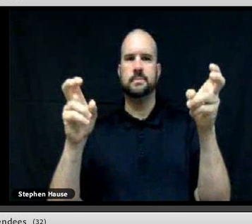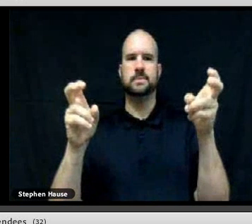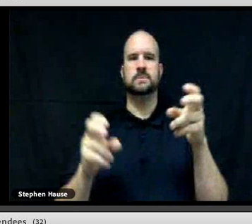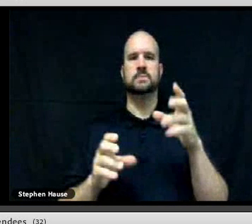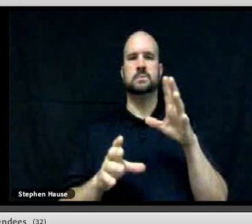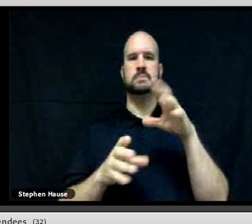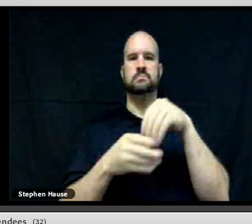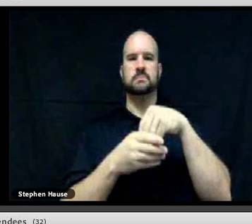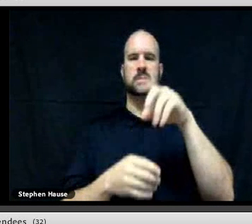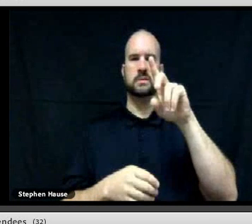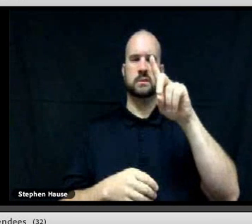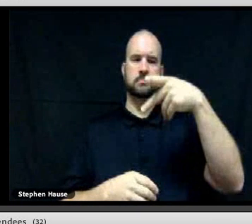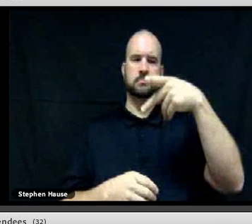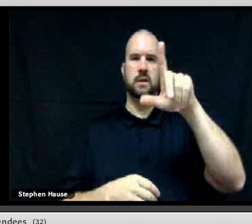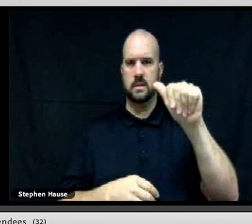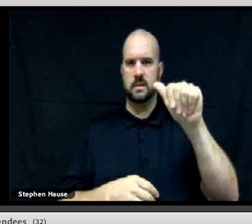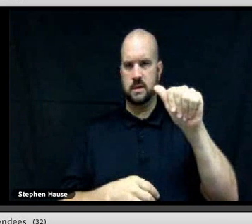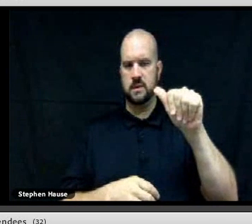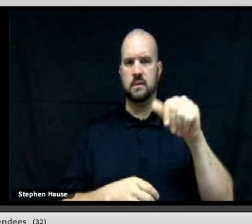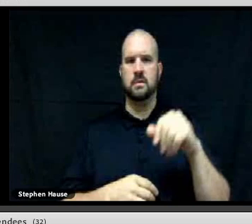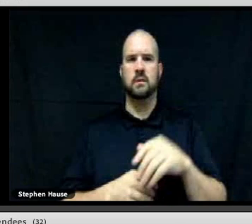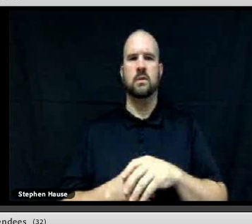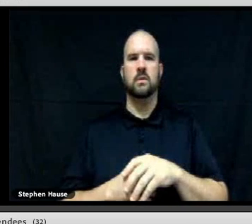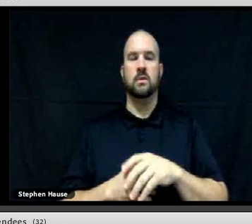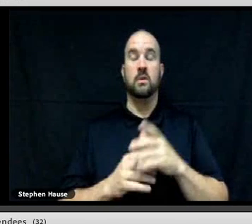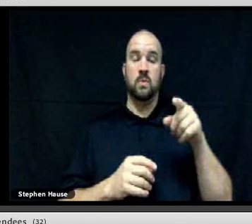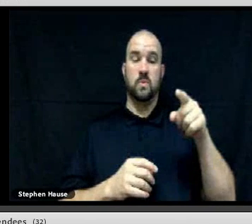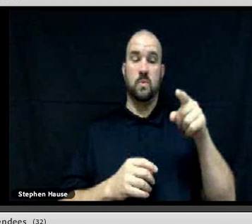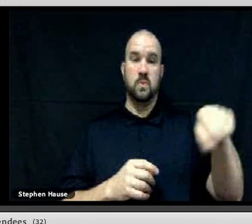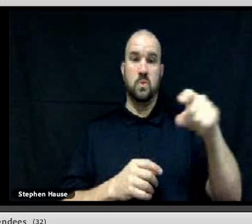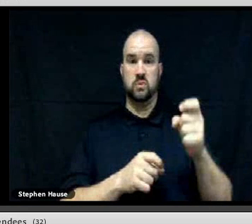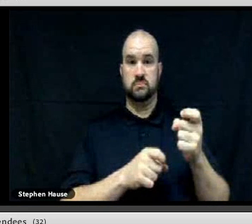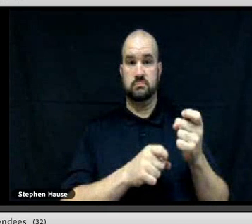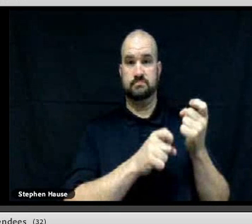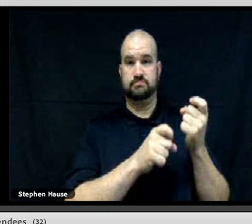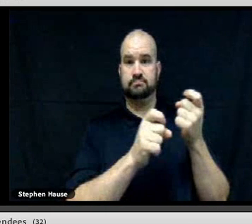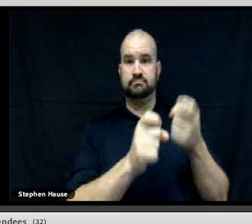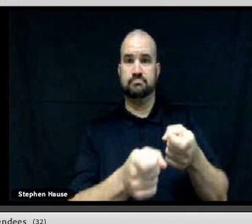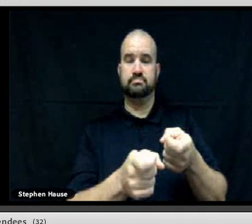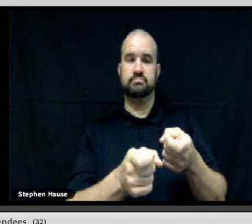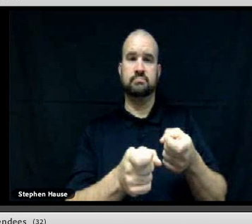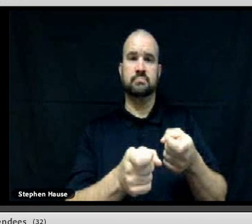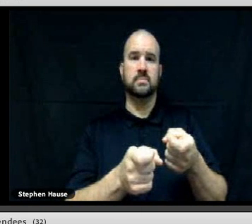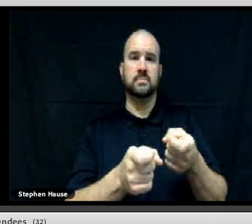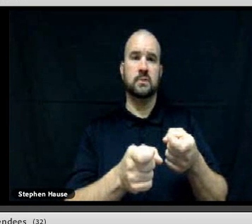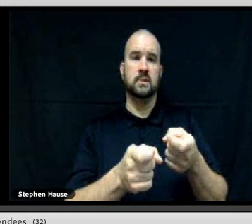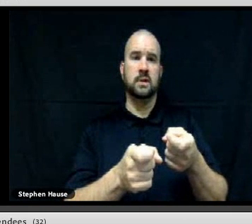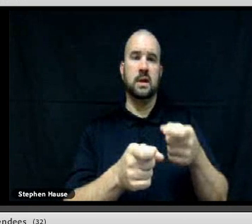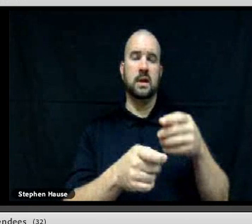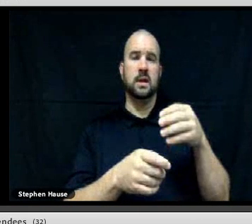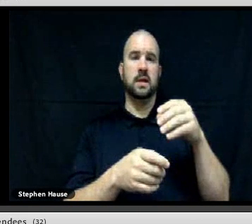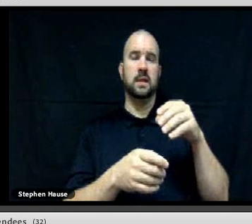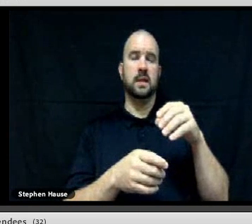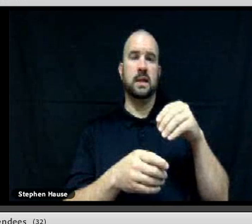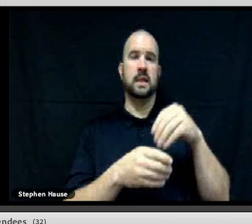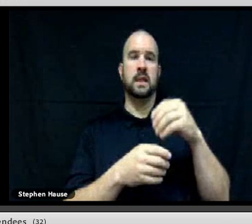These are curated for use, uh, uh, in -- in education between grades 6 through 12